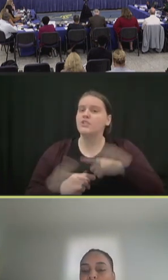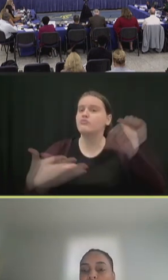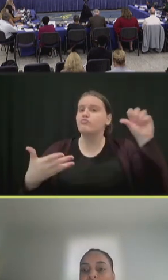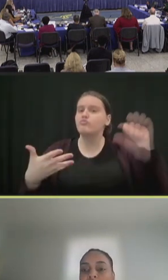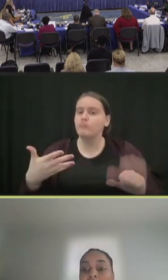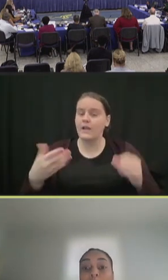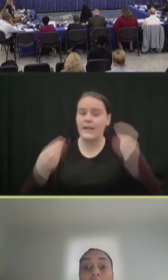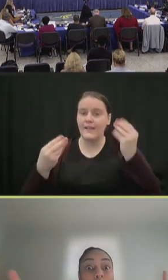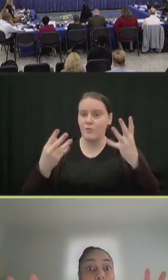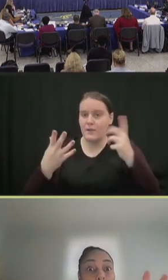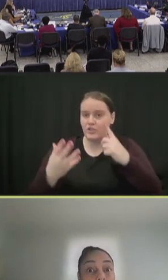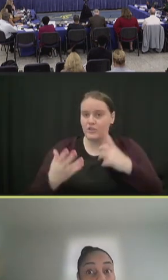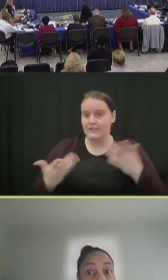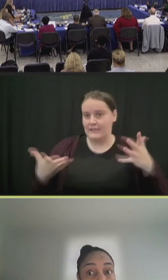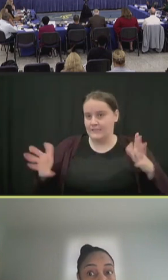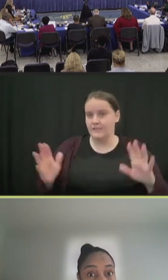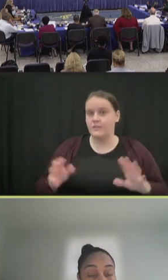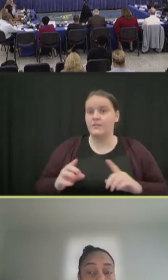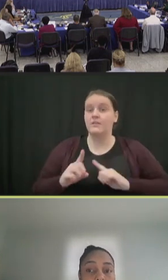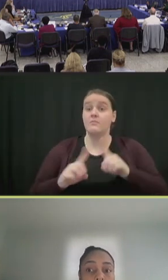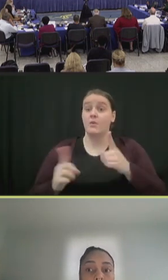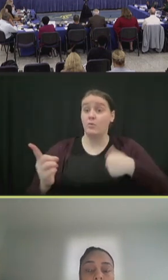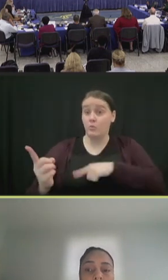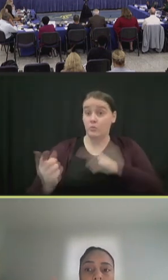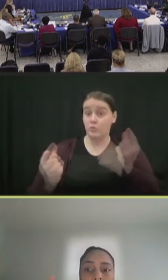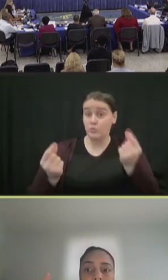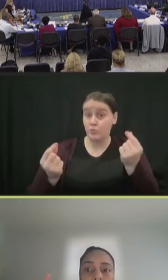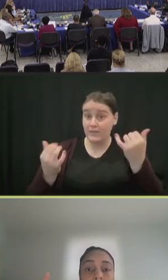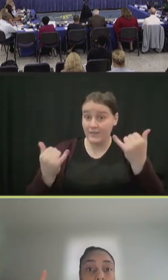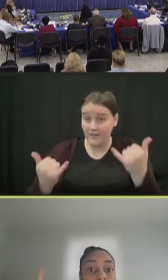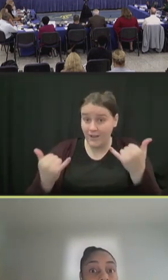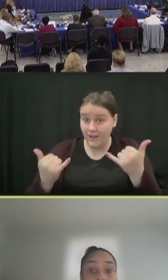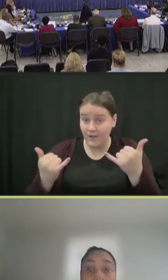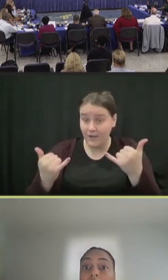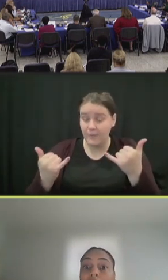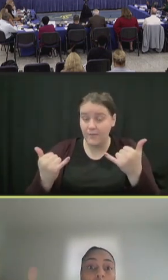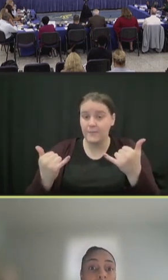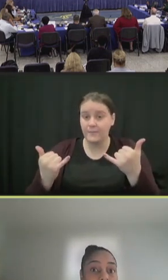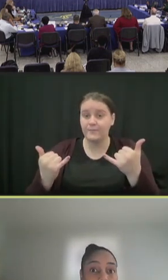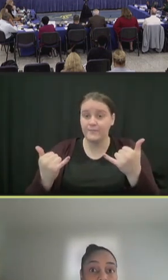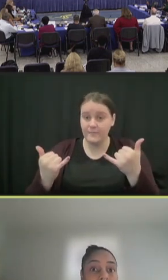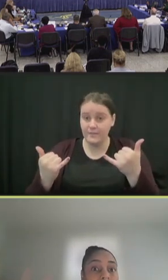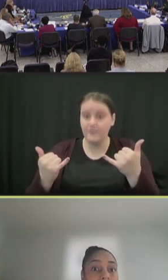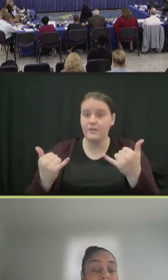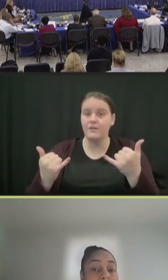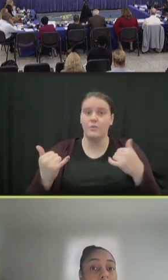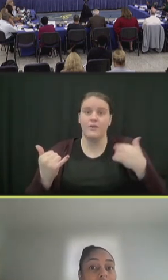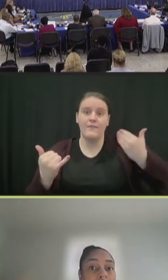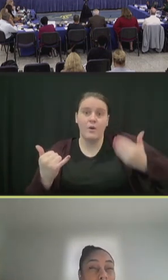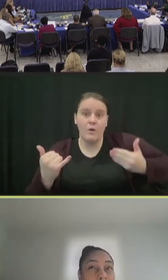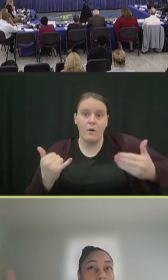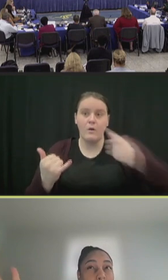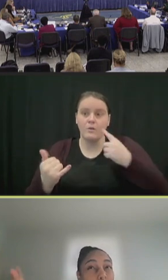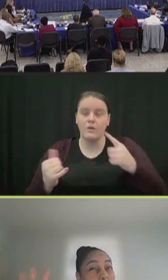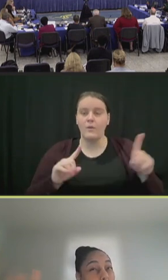So -- but what we are doing now, though, we have ongoing surveys that are in the field every week